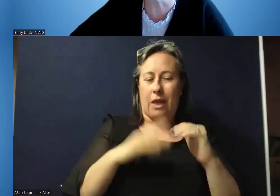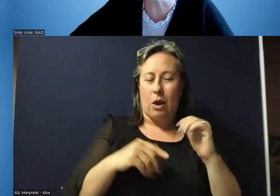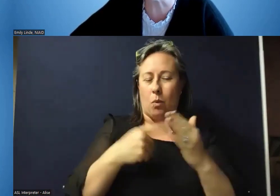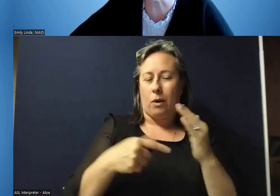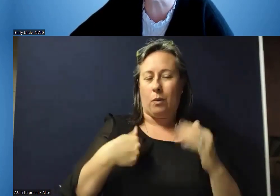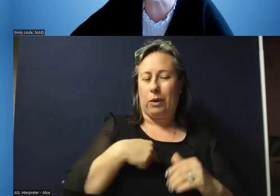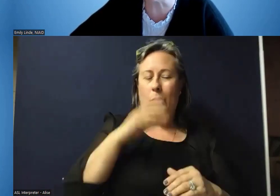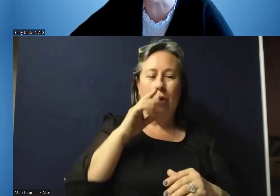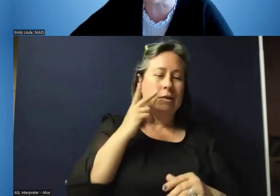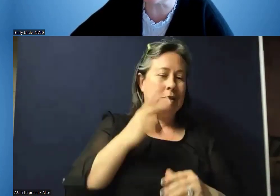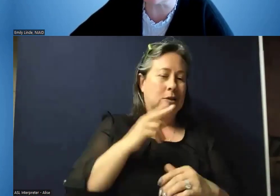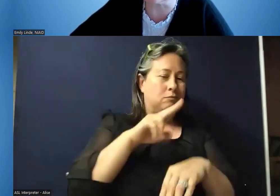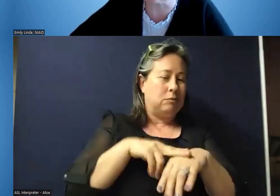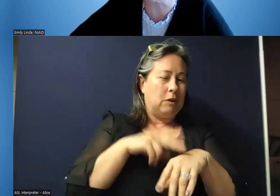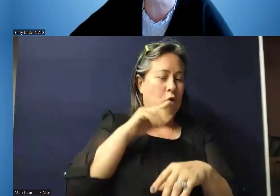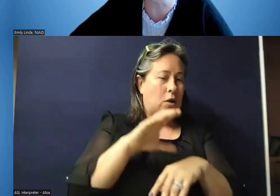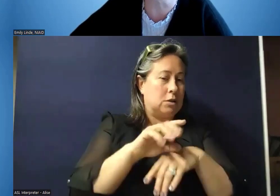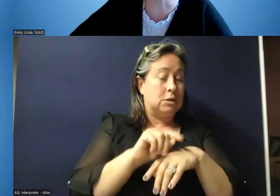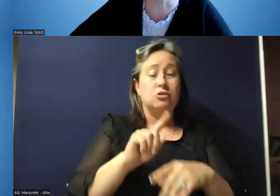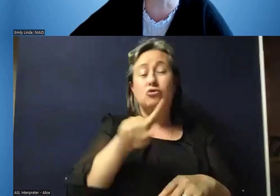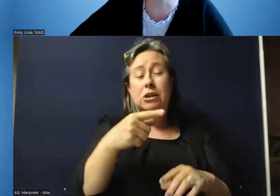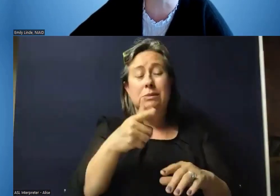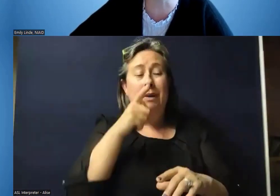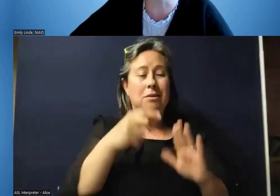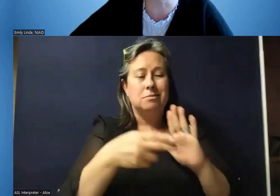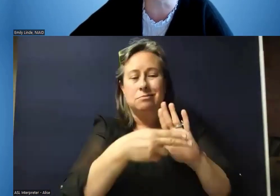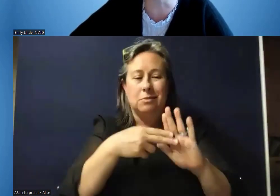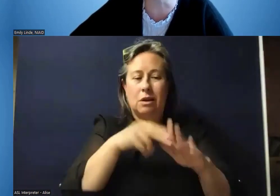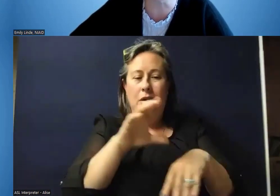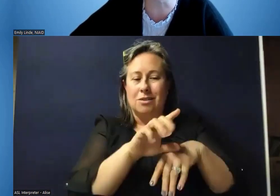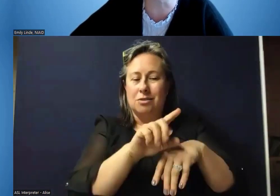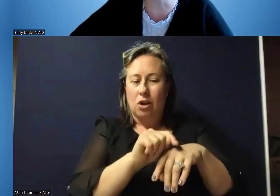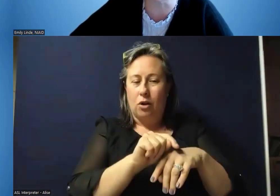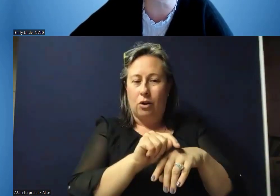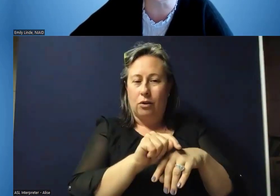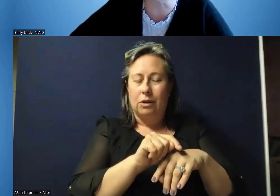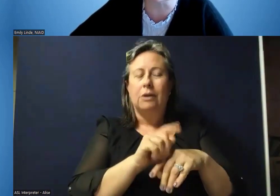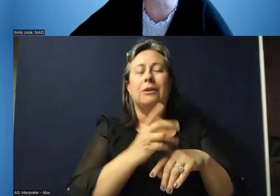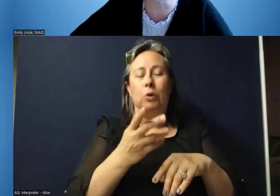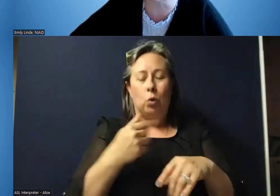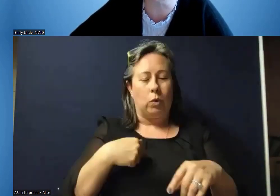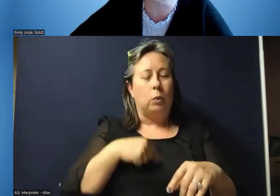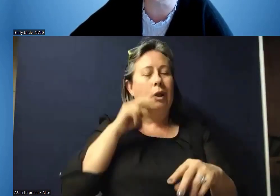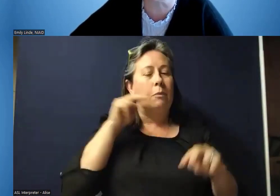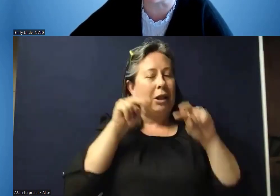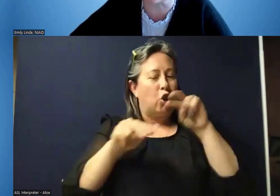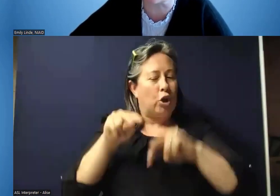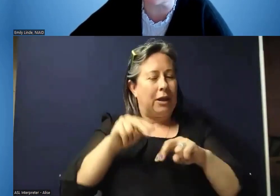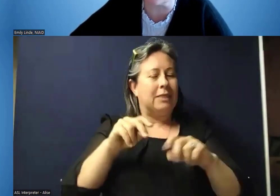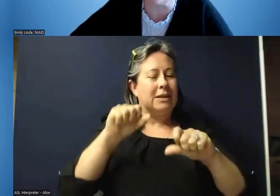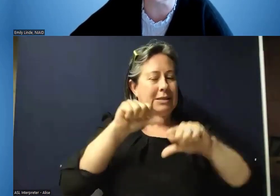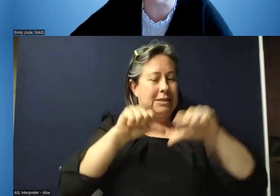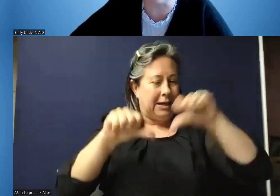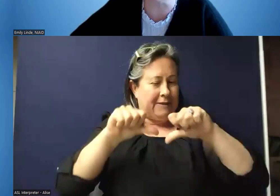So just because it says consultant doesn't mean that we're not going to be looking. We're going to be looking very much at the scientific structure of that